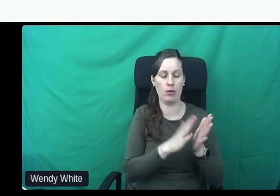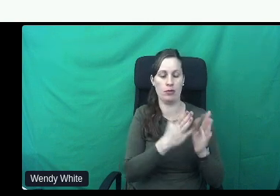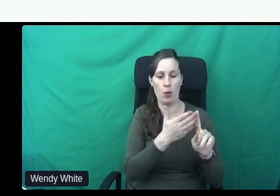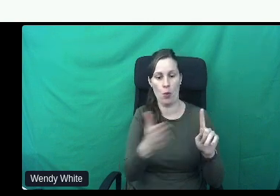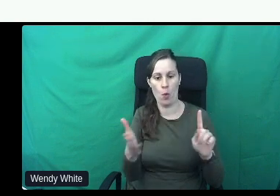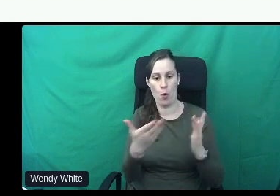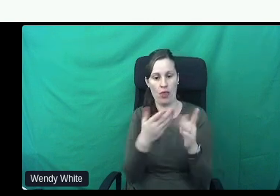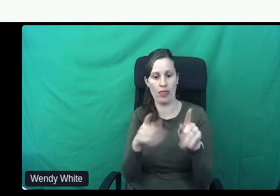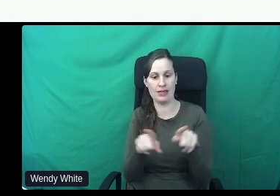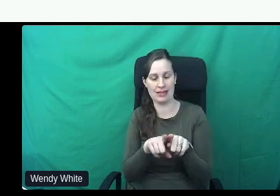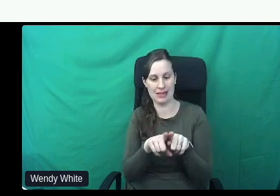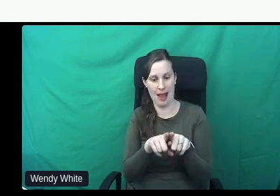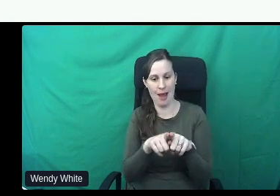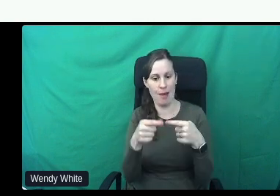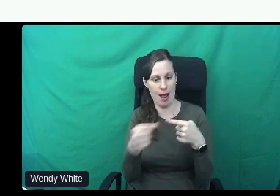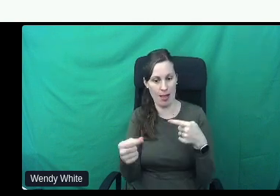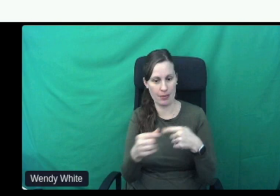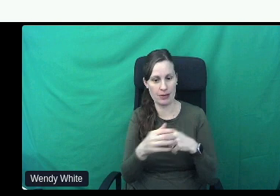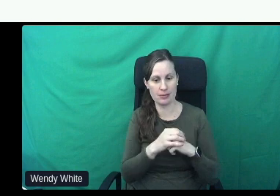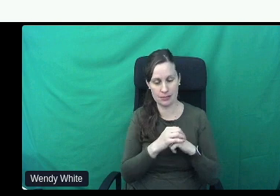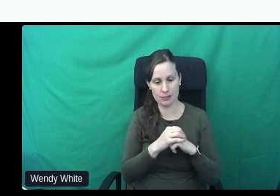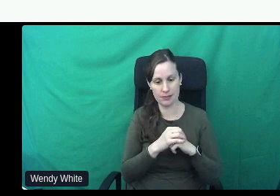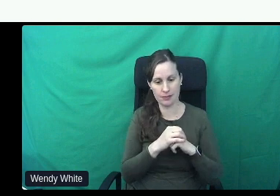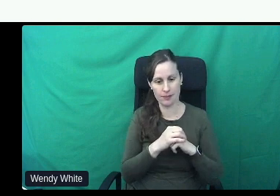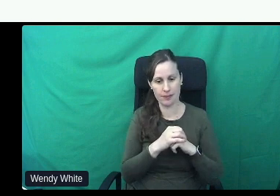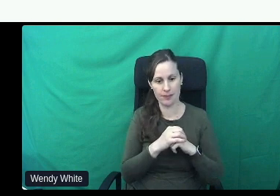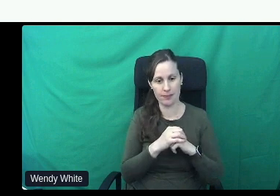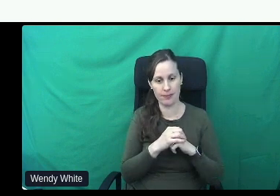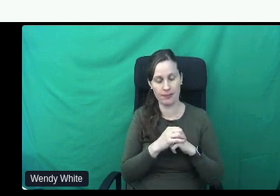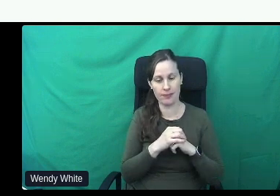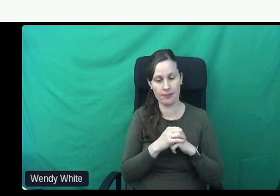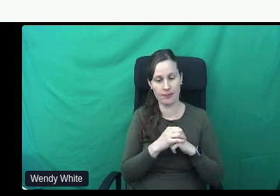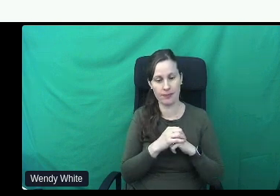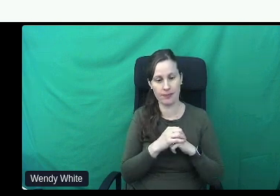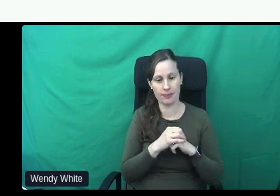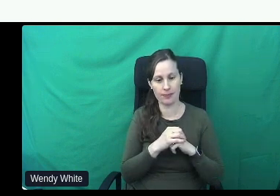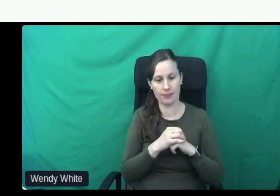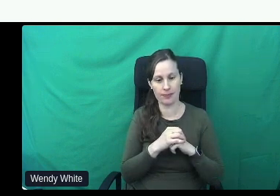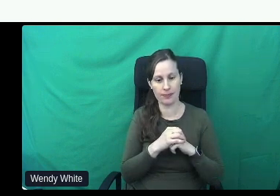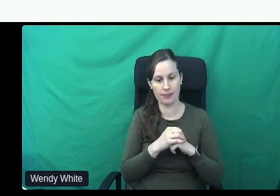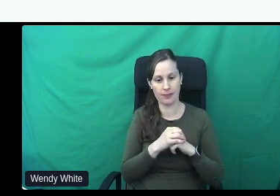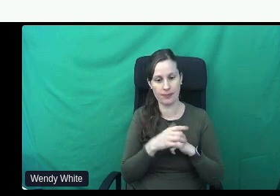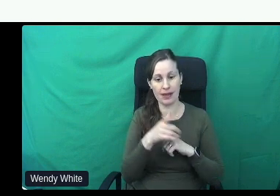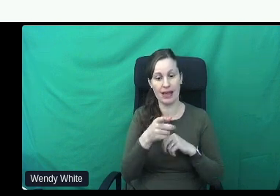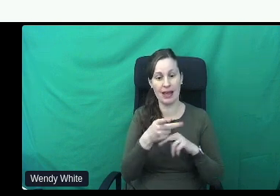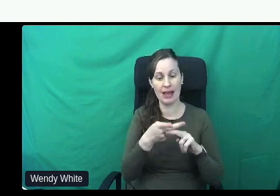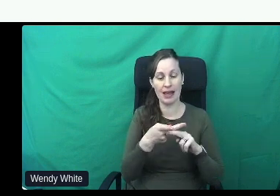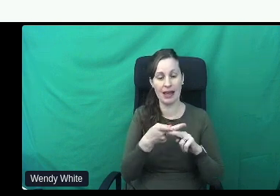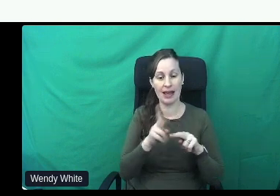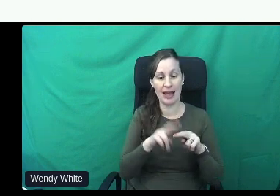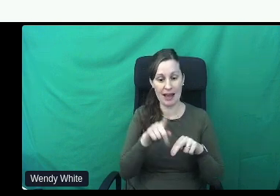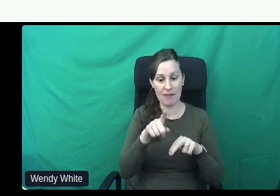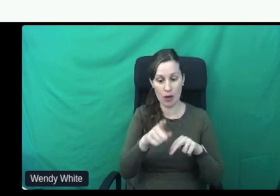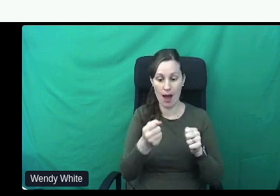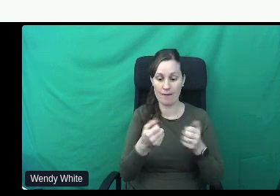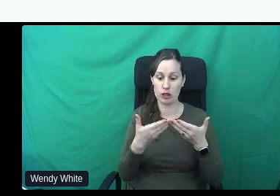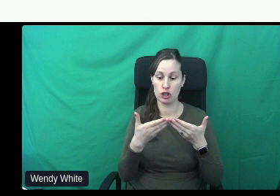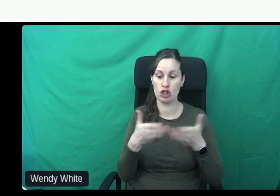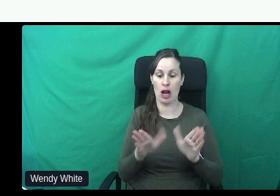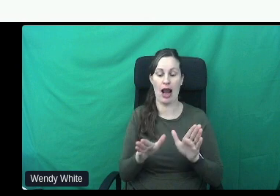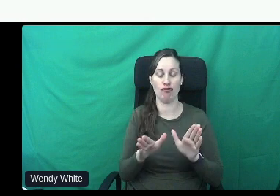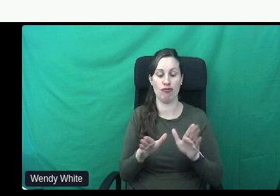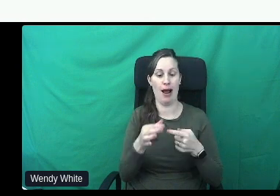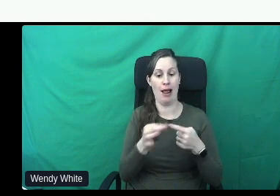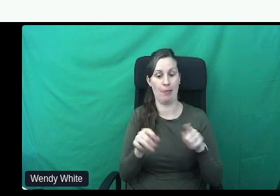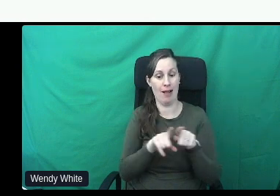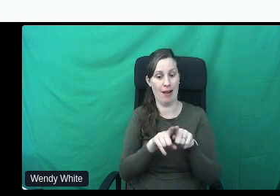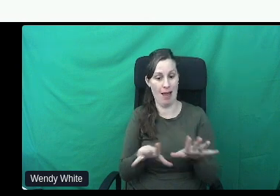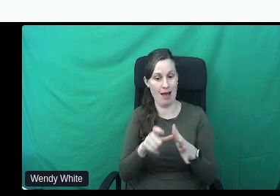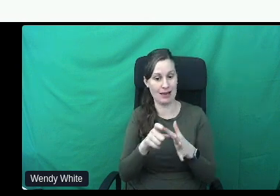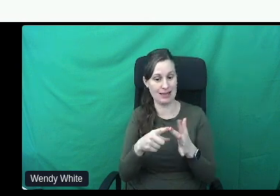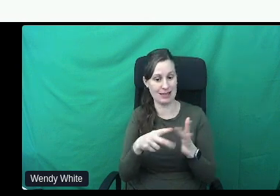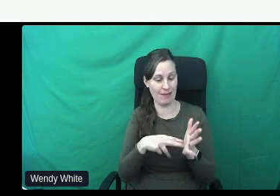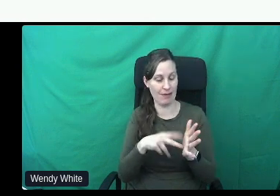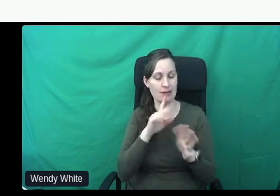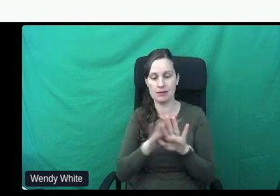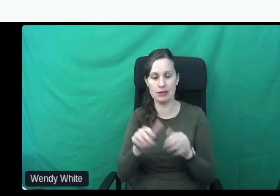So if you've got a generic element like a div, it actually doesn't support aria-label by default.